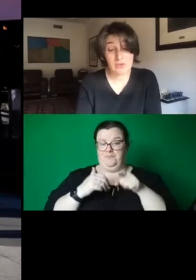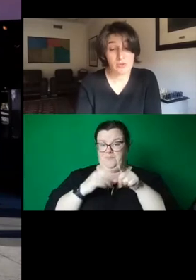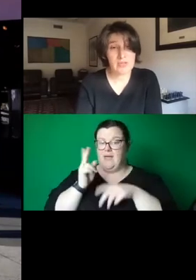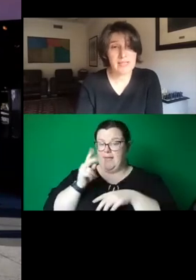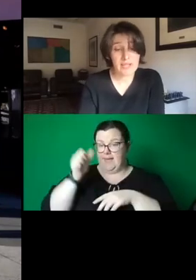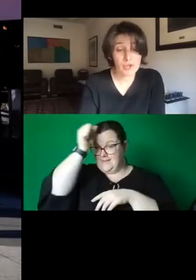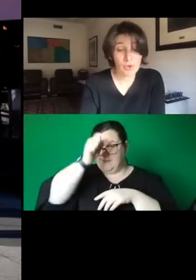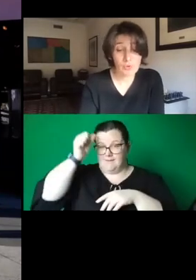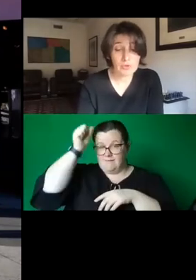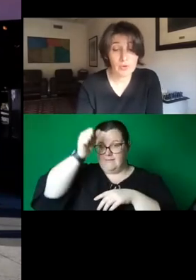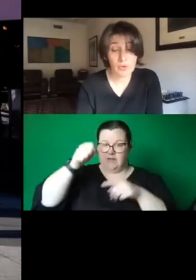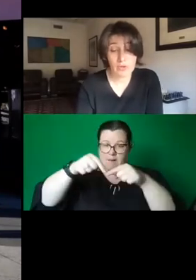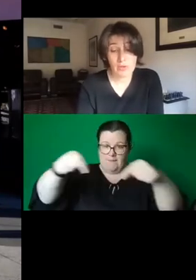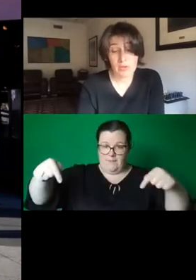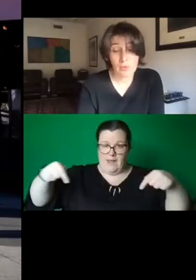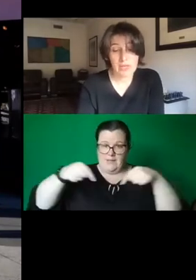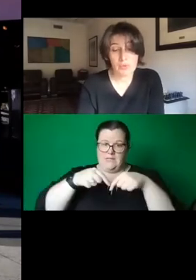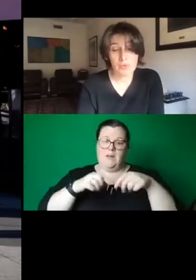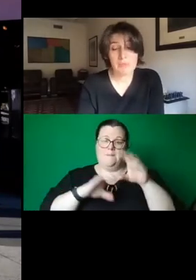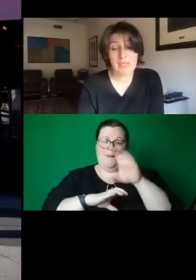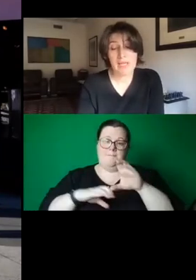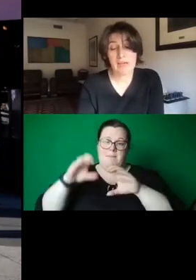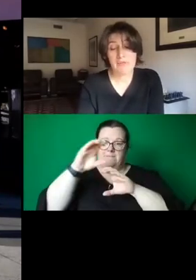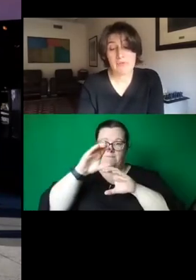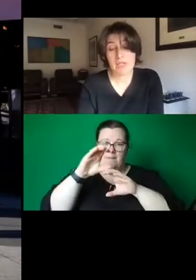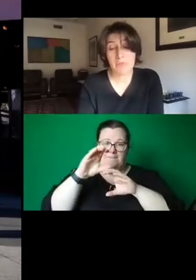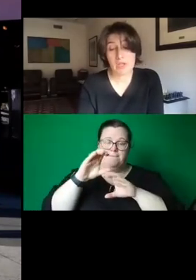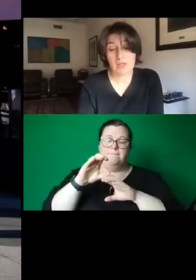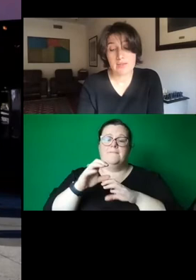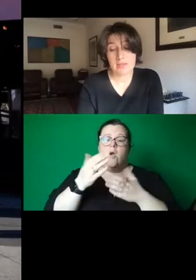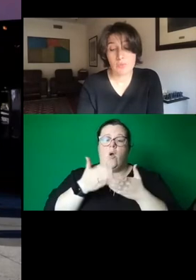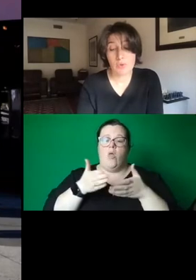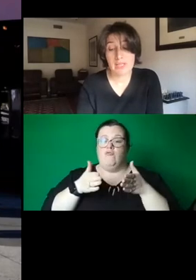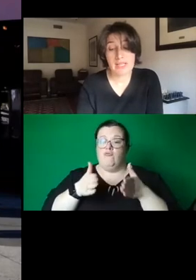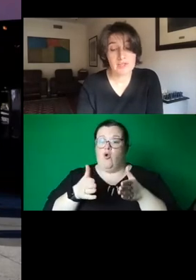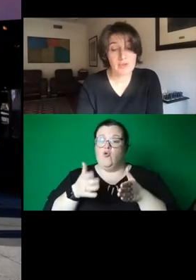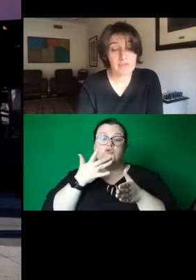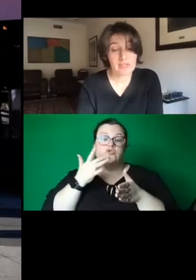at the edge of the road where you would typically have the real bollards and working against gravity